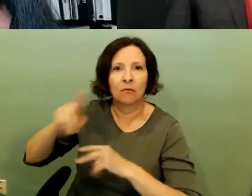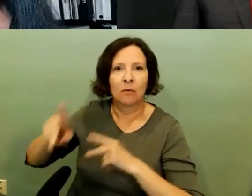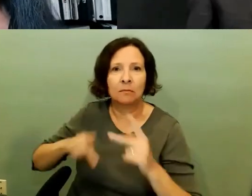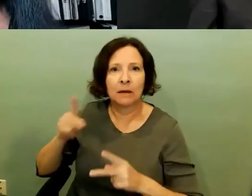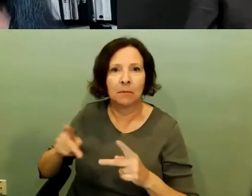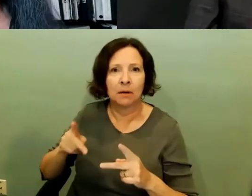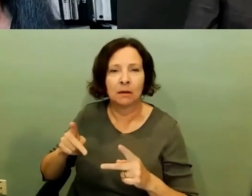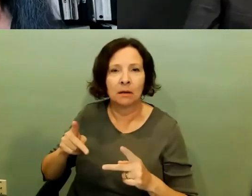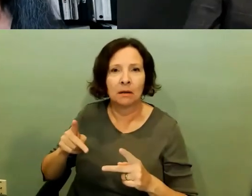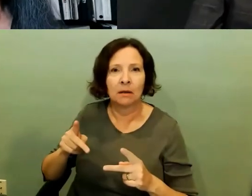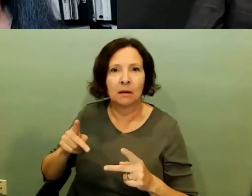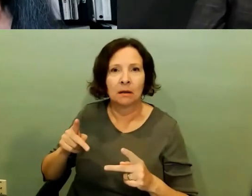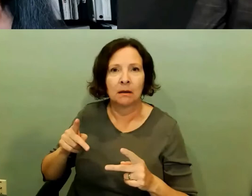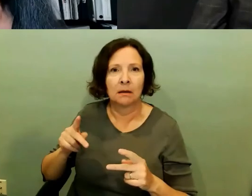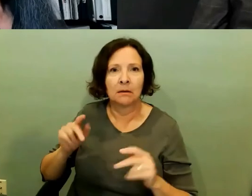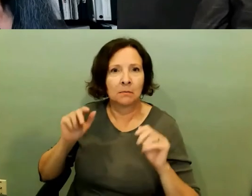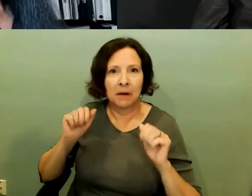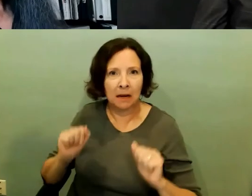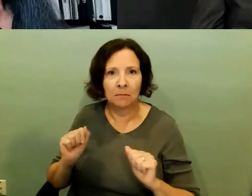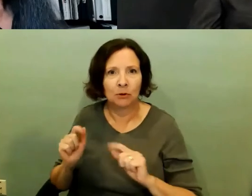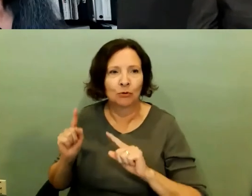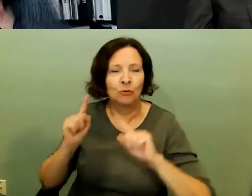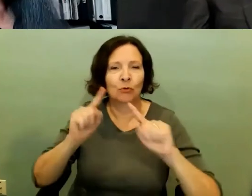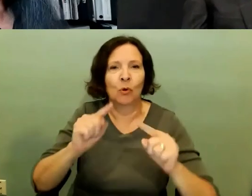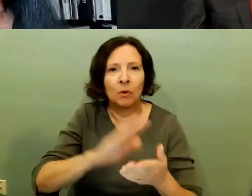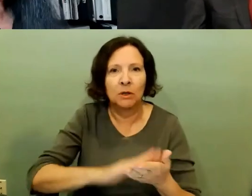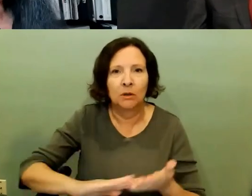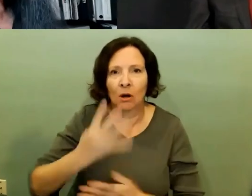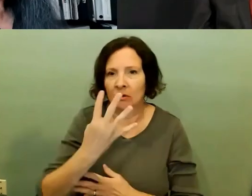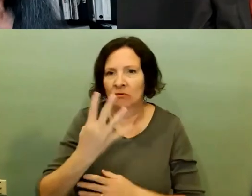a four-year institution or any institution that required test,